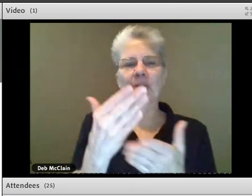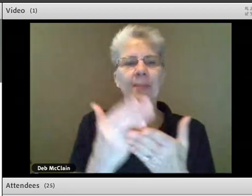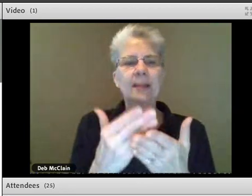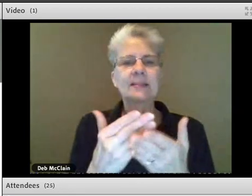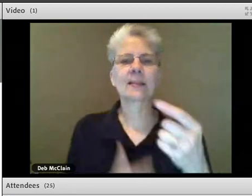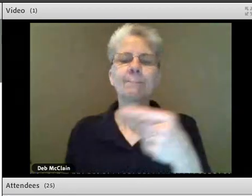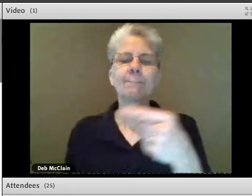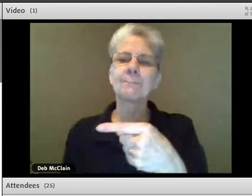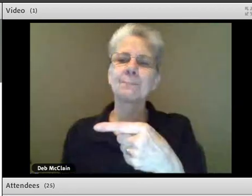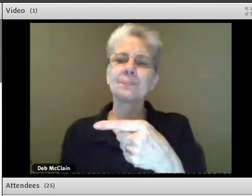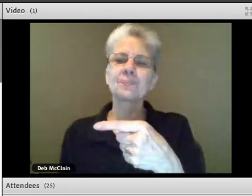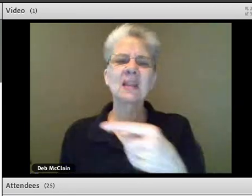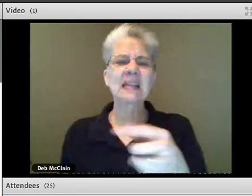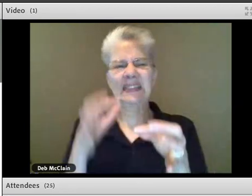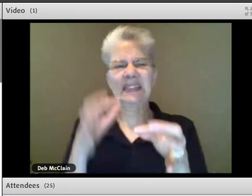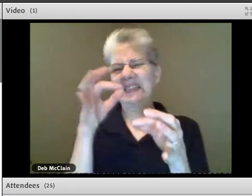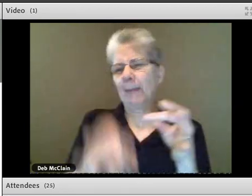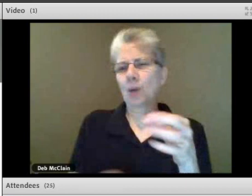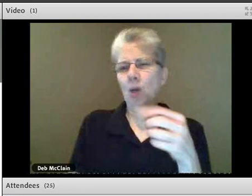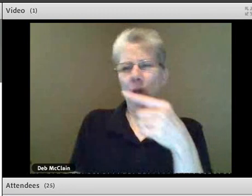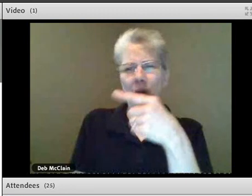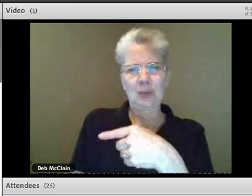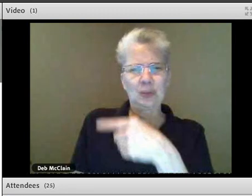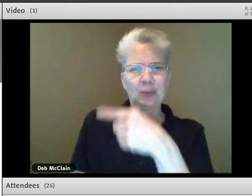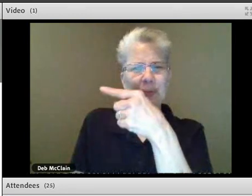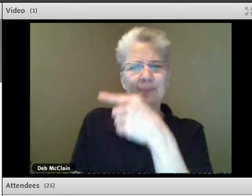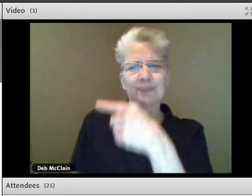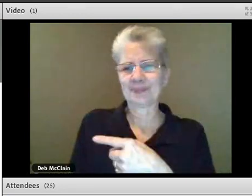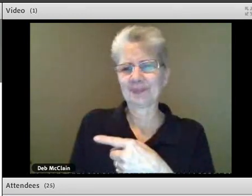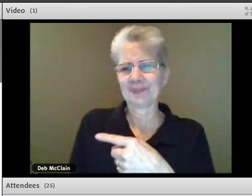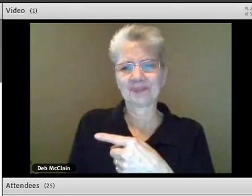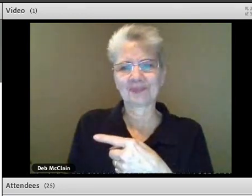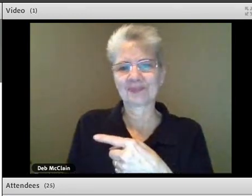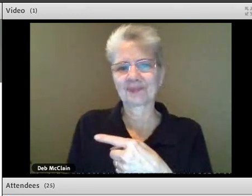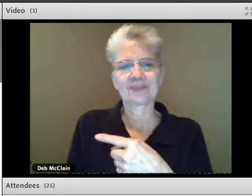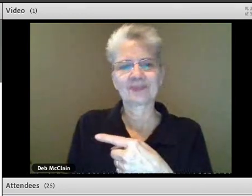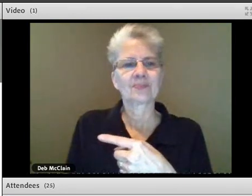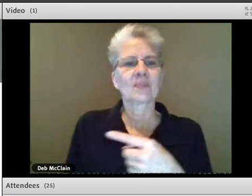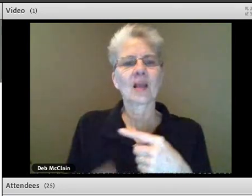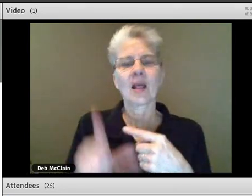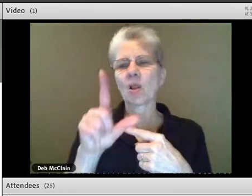So here is a very simple learning management system.